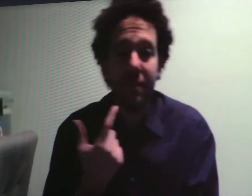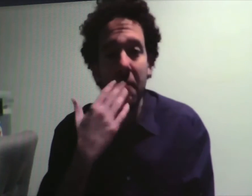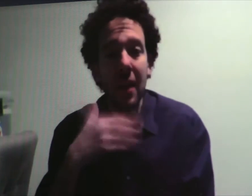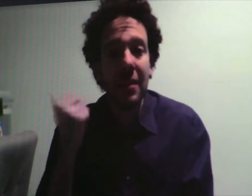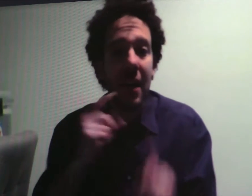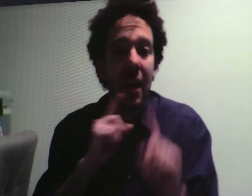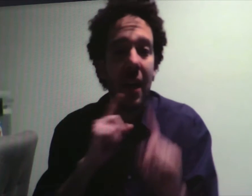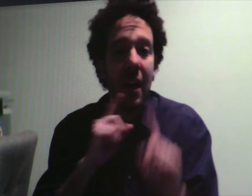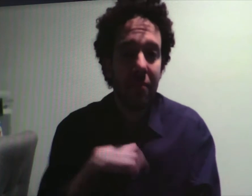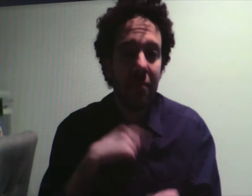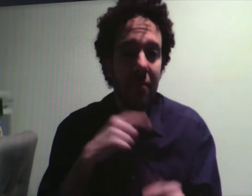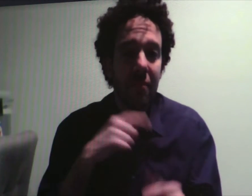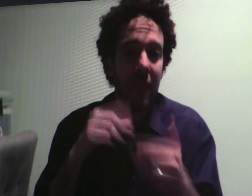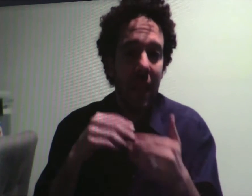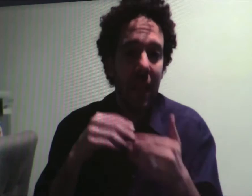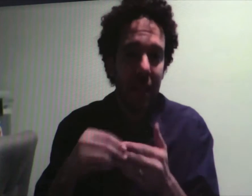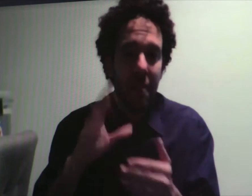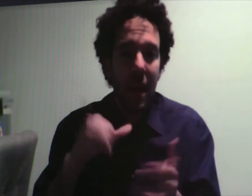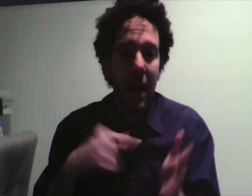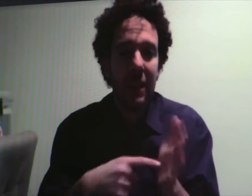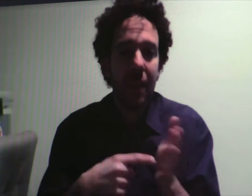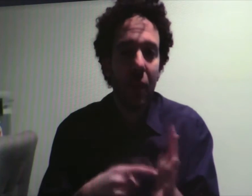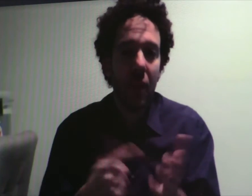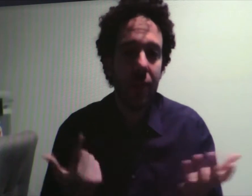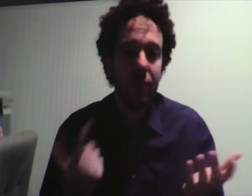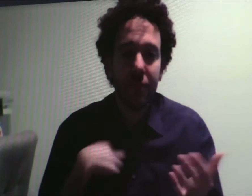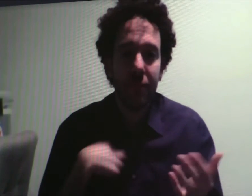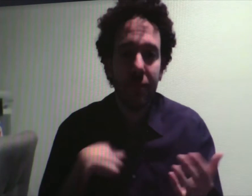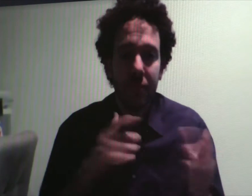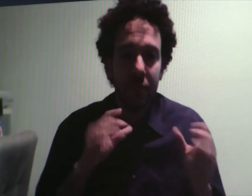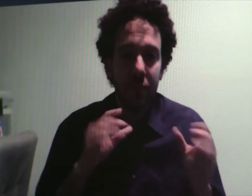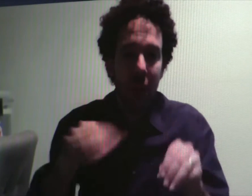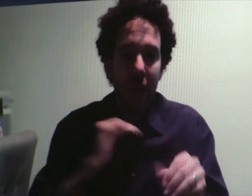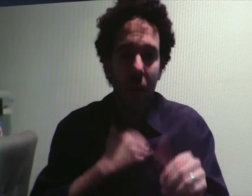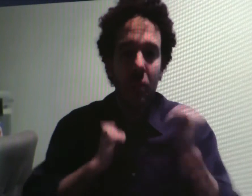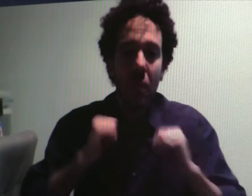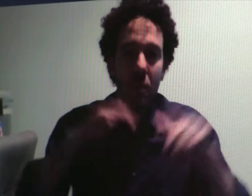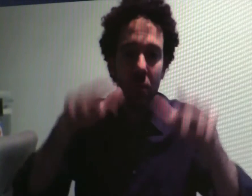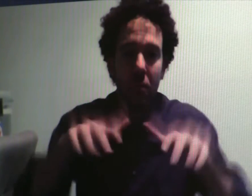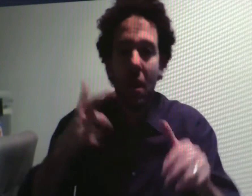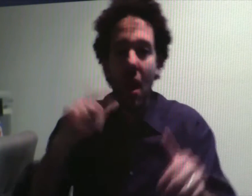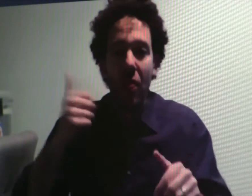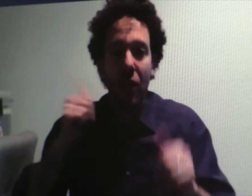As for me, the best answer is to lead by example, We put our show onstage, the audiences